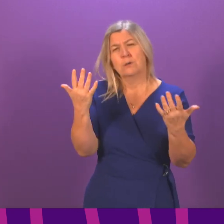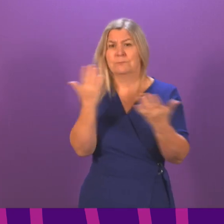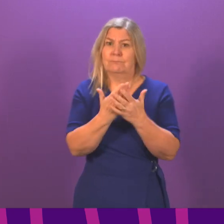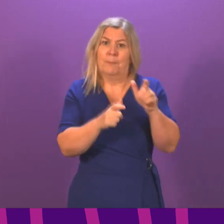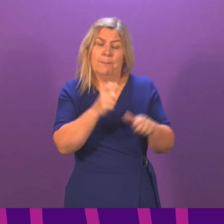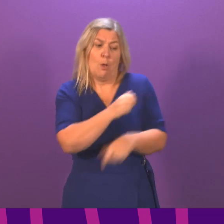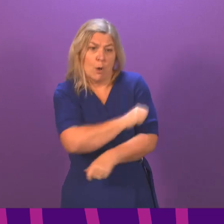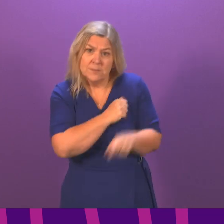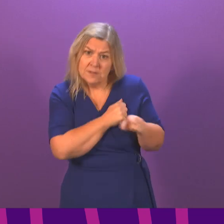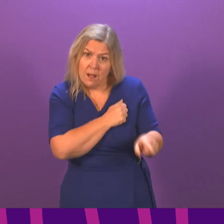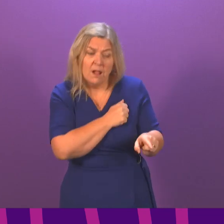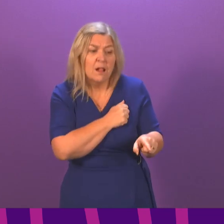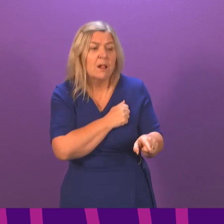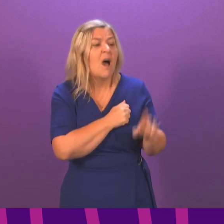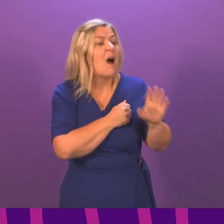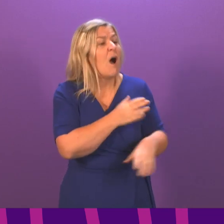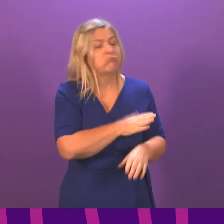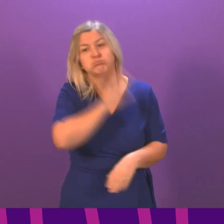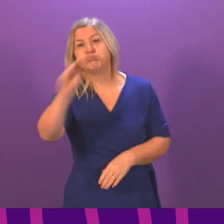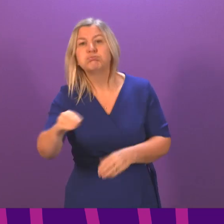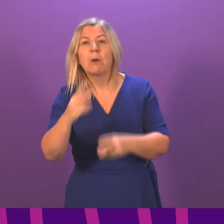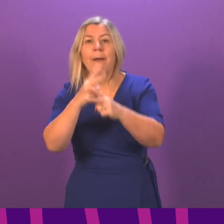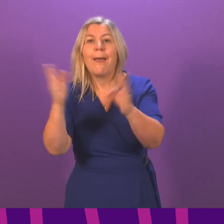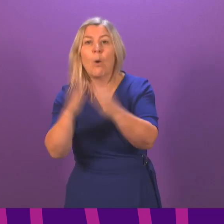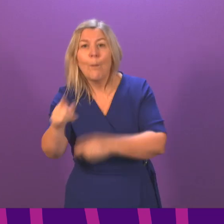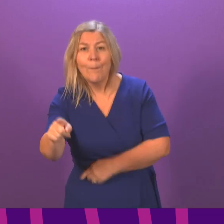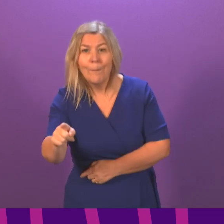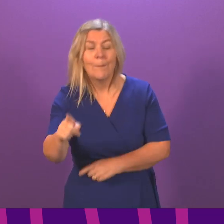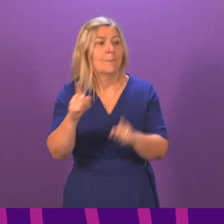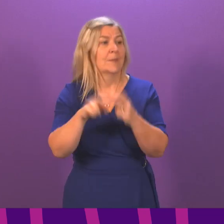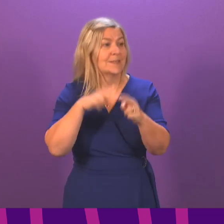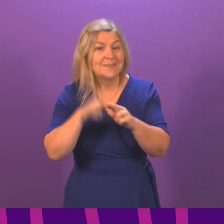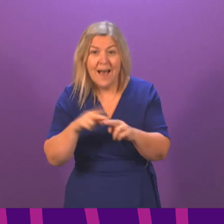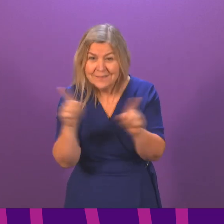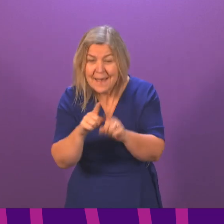that time, care home staff were also not tested. Students were not tested before they arrived